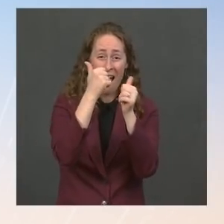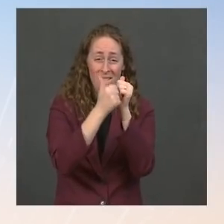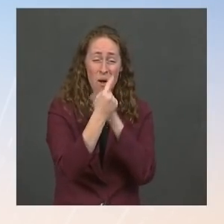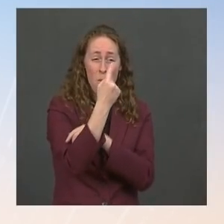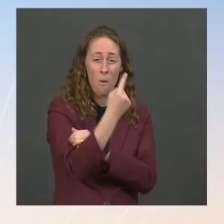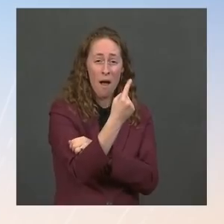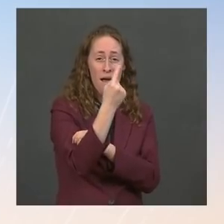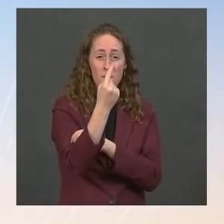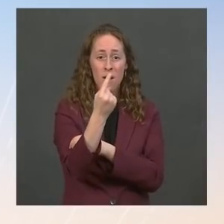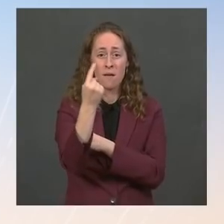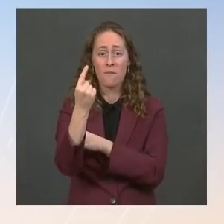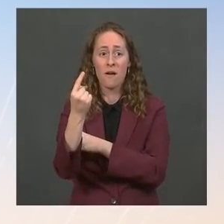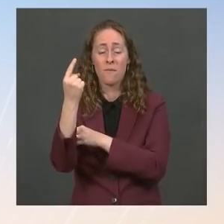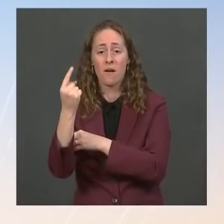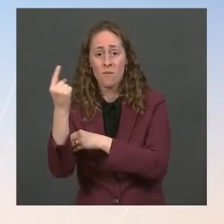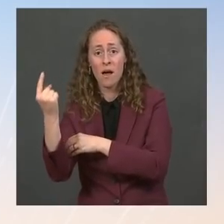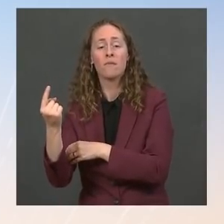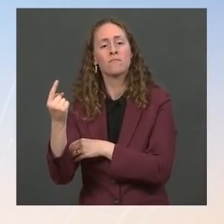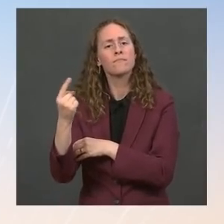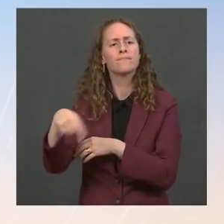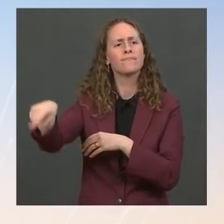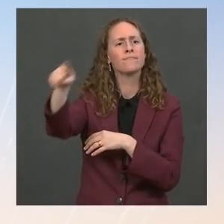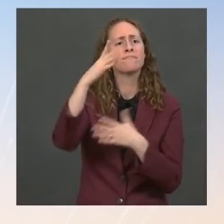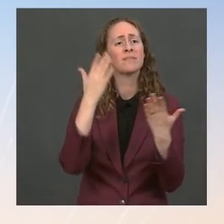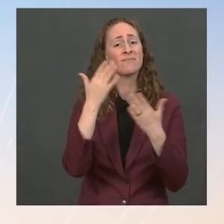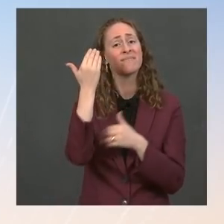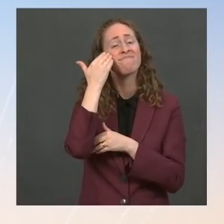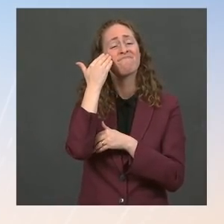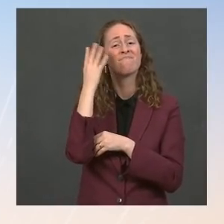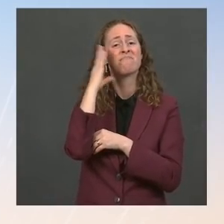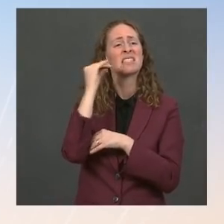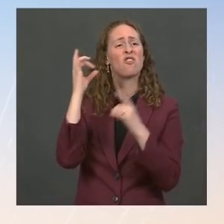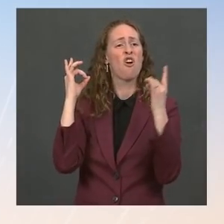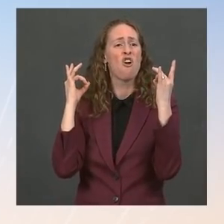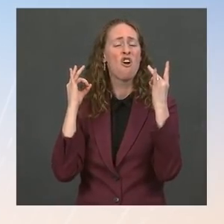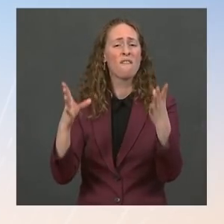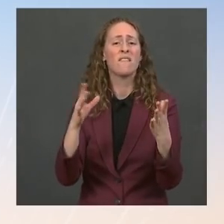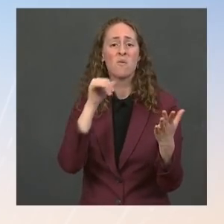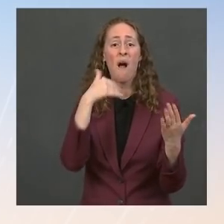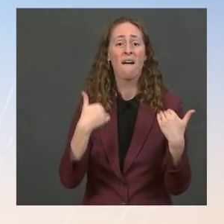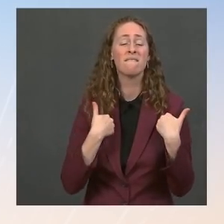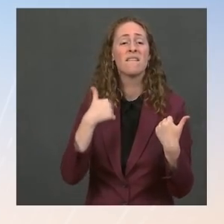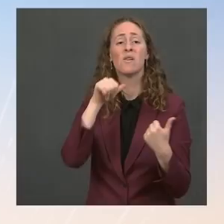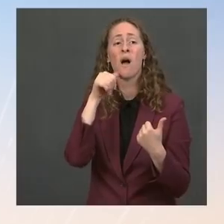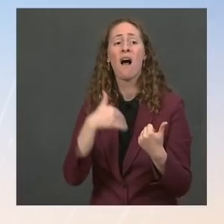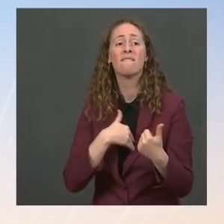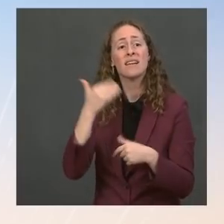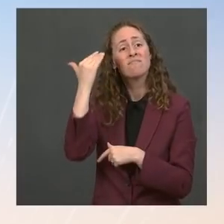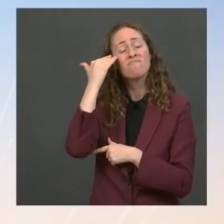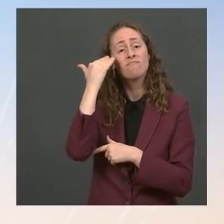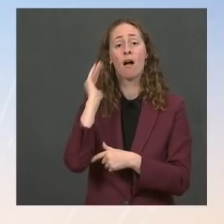as you evidenced, that didn't have experiences where they did not have access to these resources. But our policy is to provide resources, is to previ-